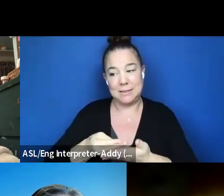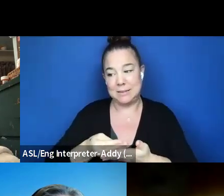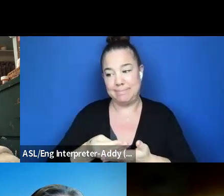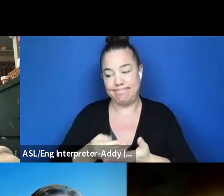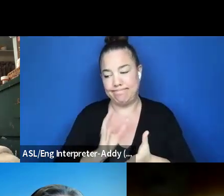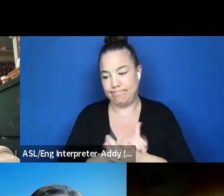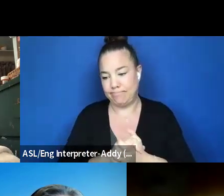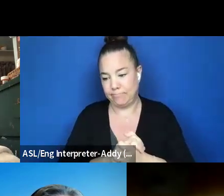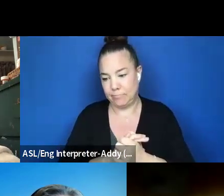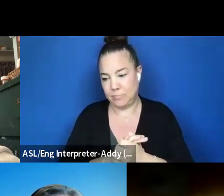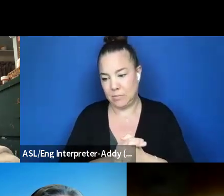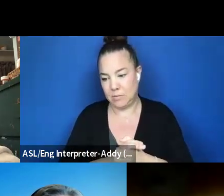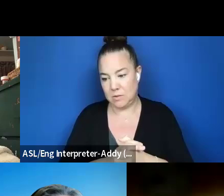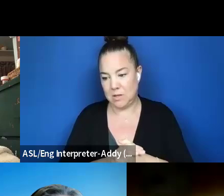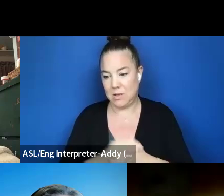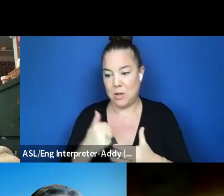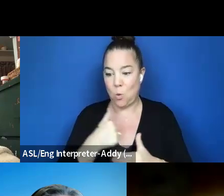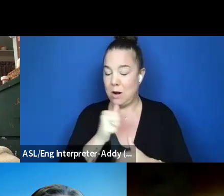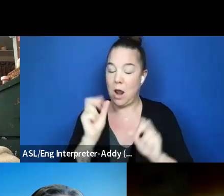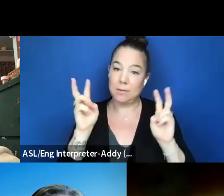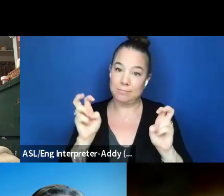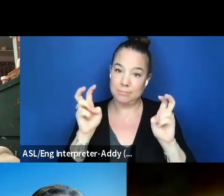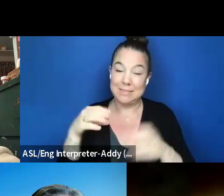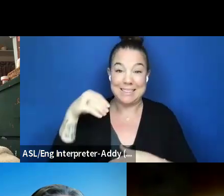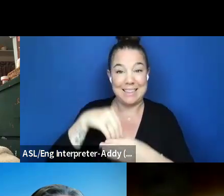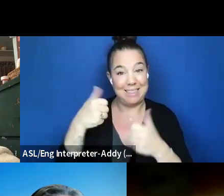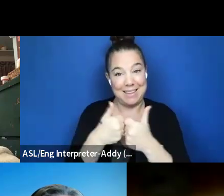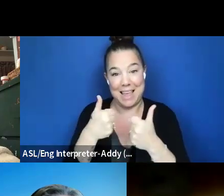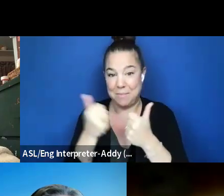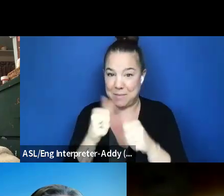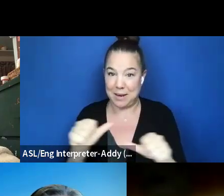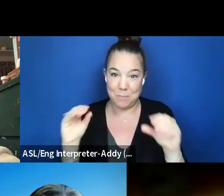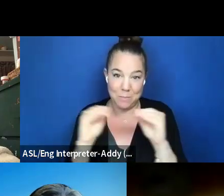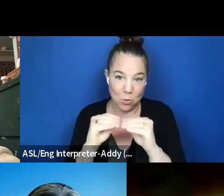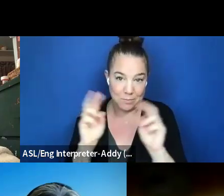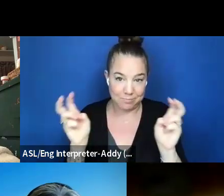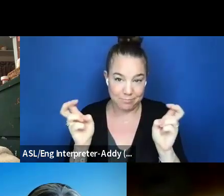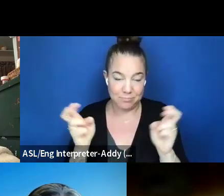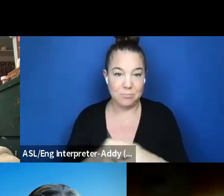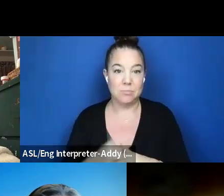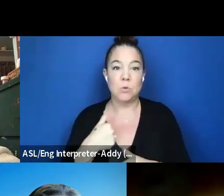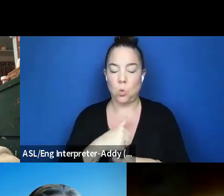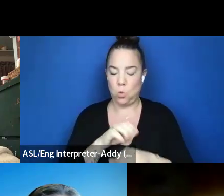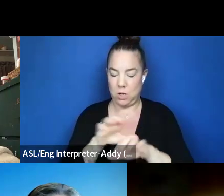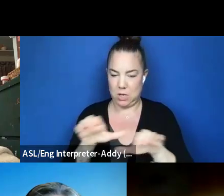Don Posh: you know, we're not in the game anymore. But one thing that we're considering, for we do caregiver conferences.